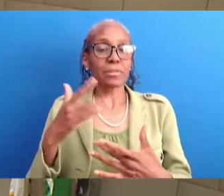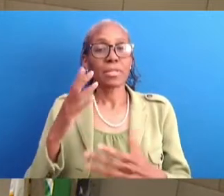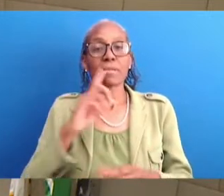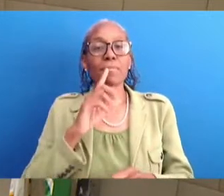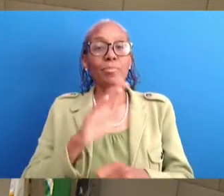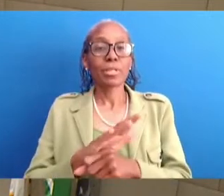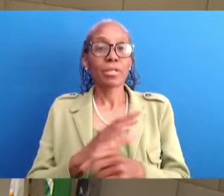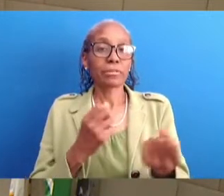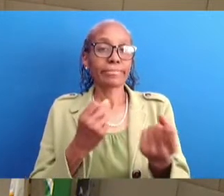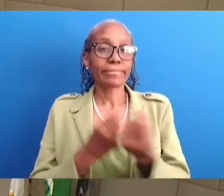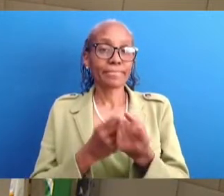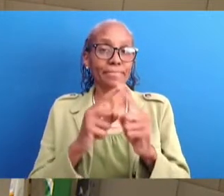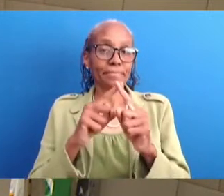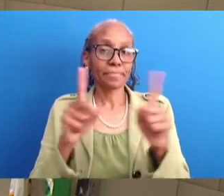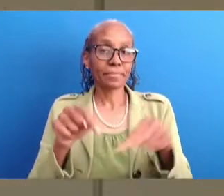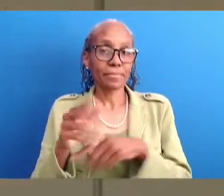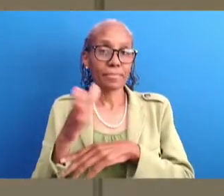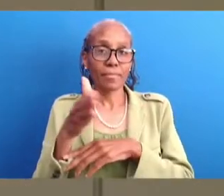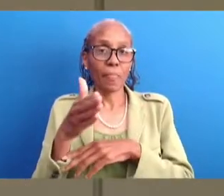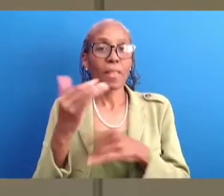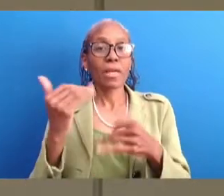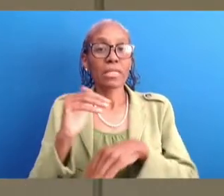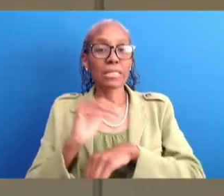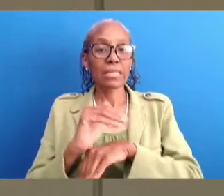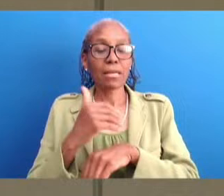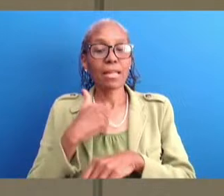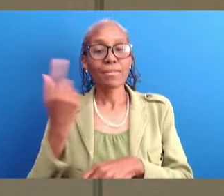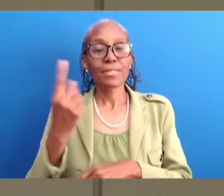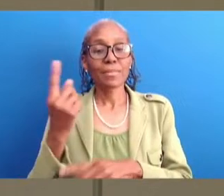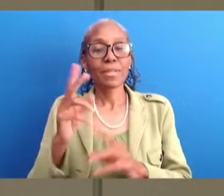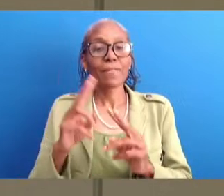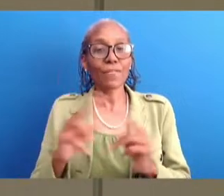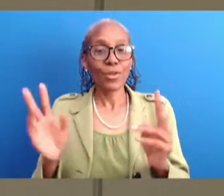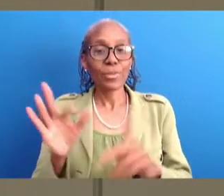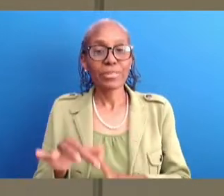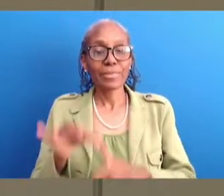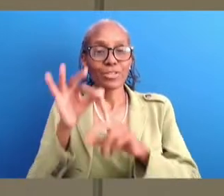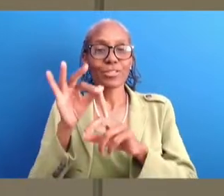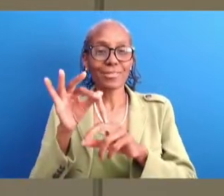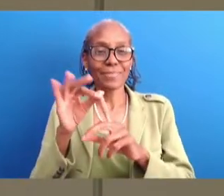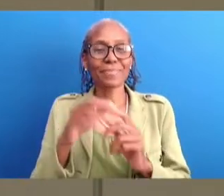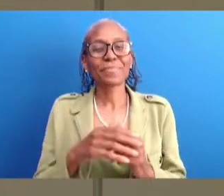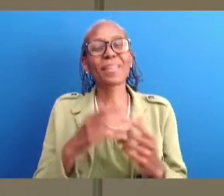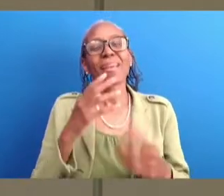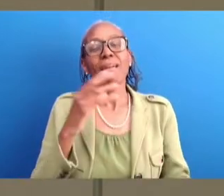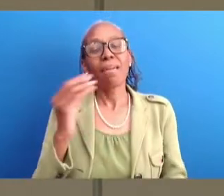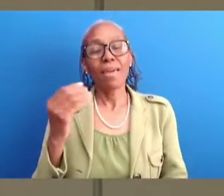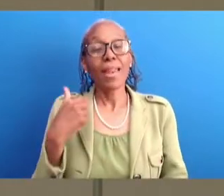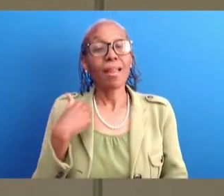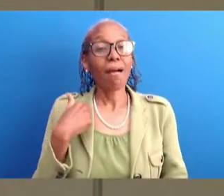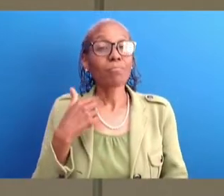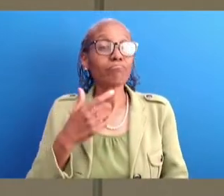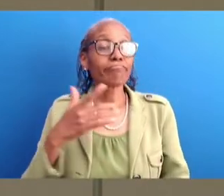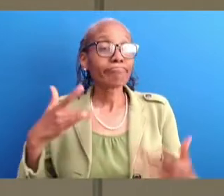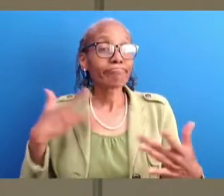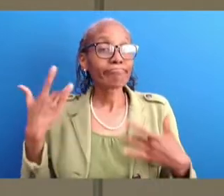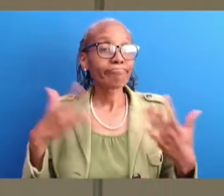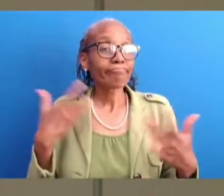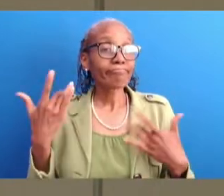COUNTY MANAGER. OUR NORMAL TRADITION IS TO DO THE PLEDGE OF ALLEGIANCE AT THIS